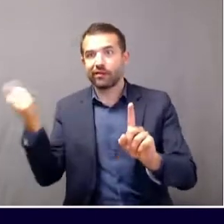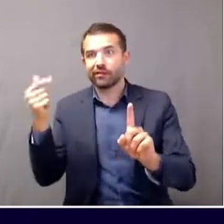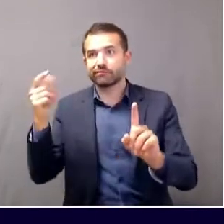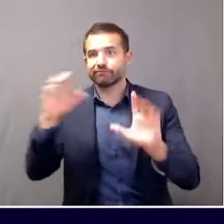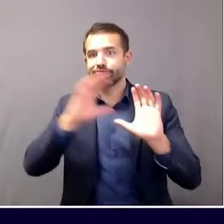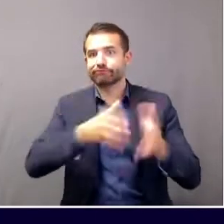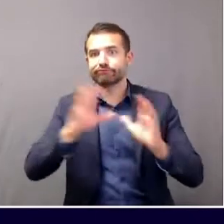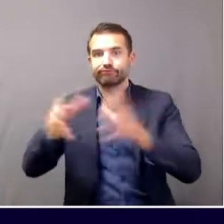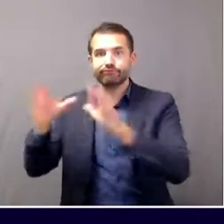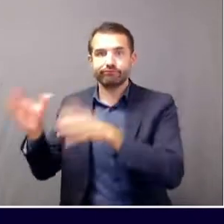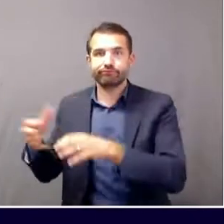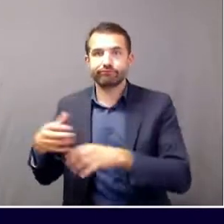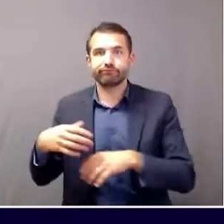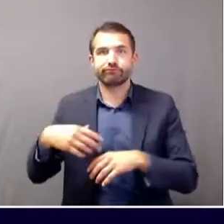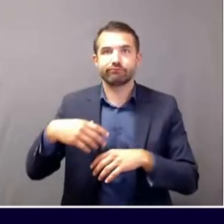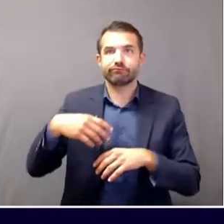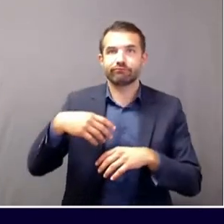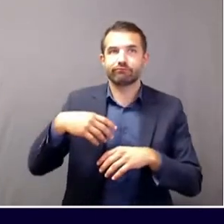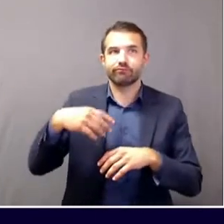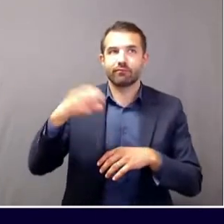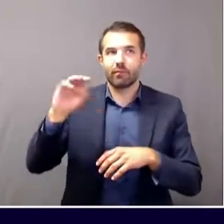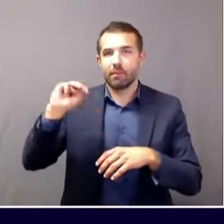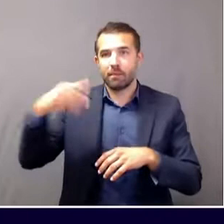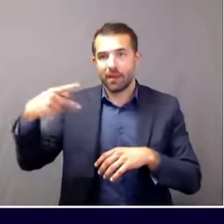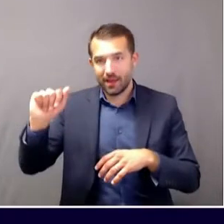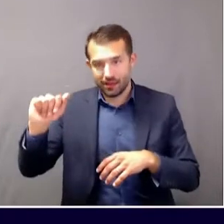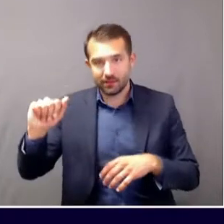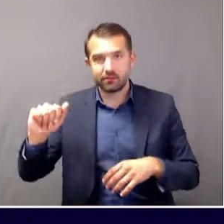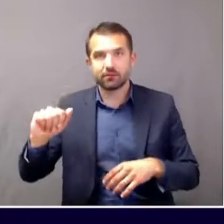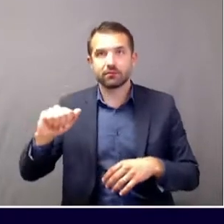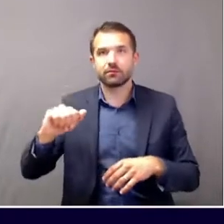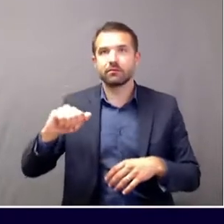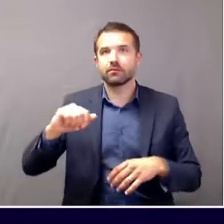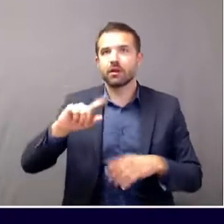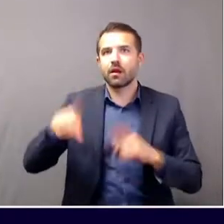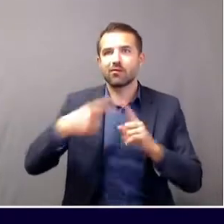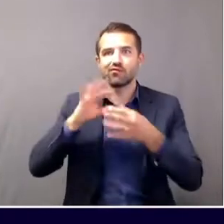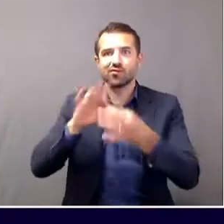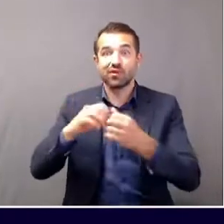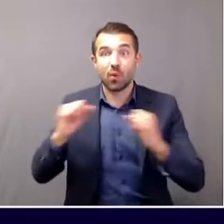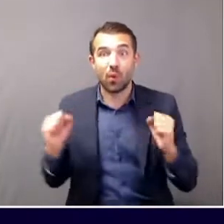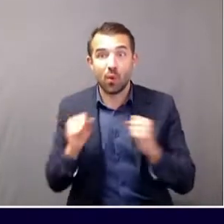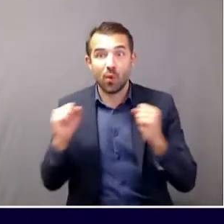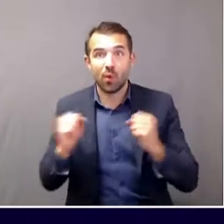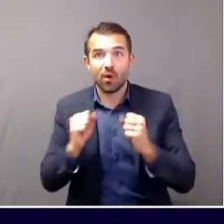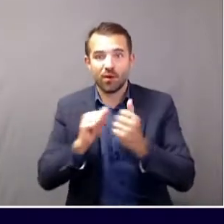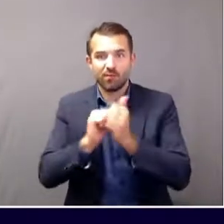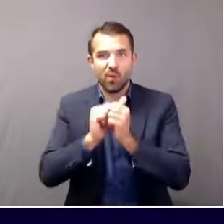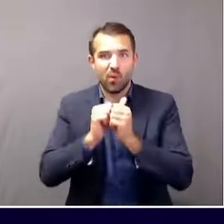sports season